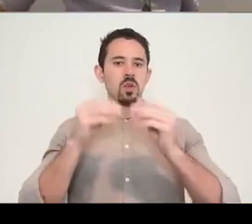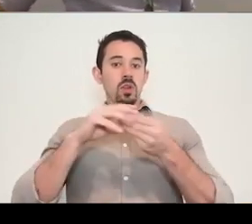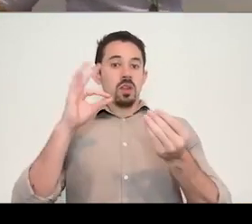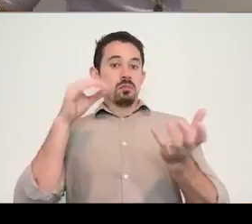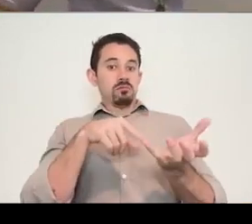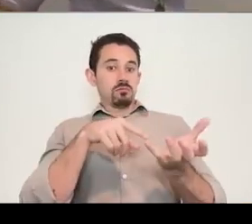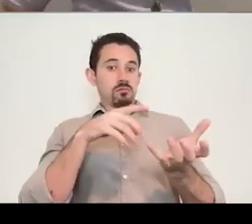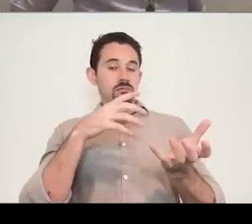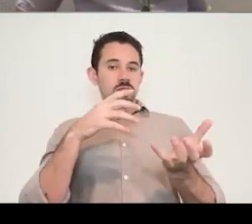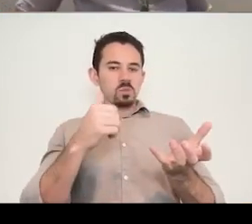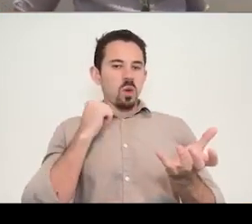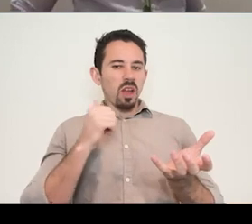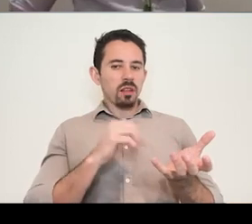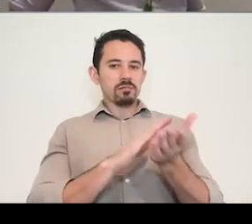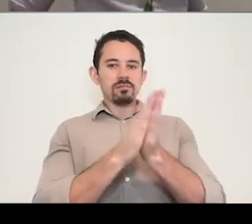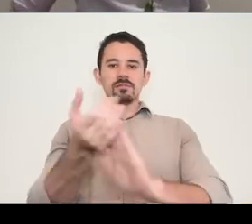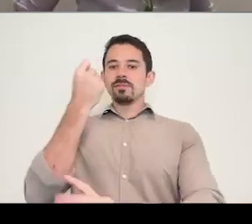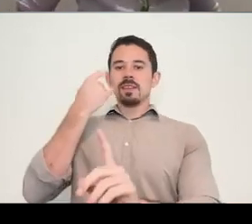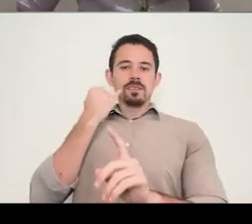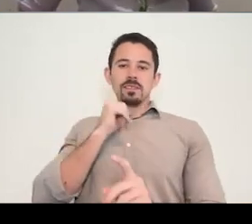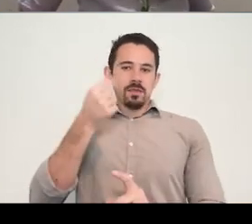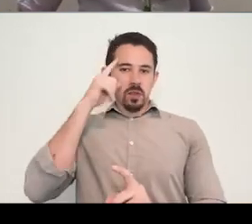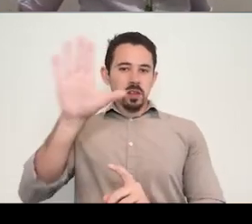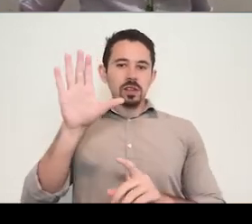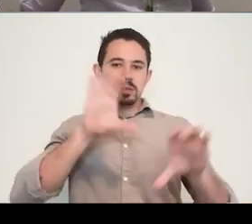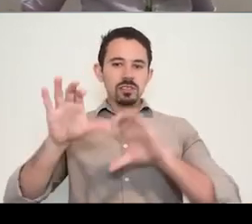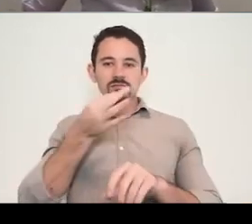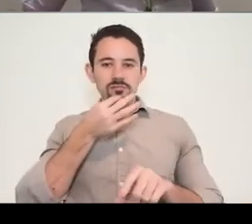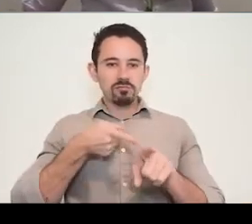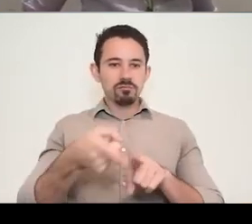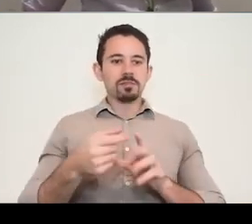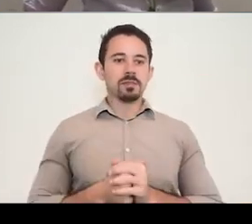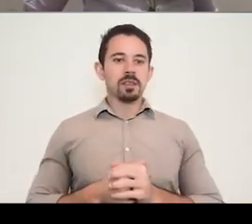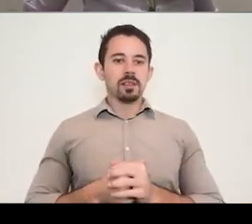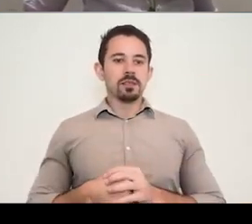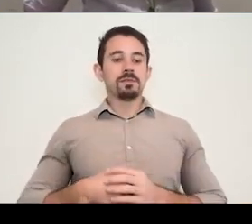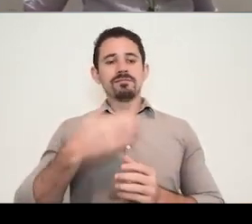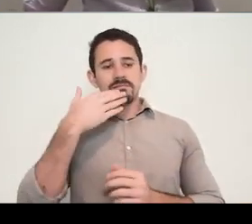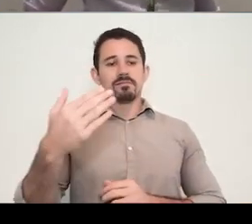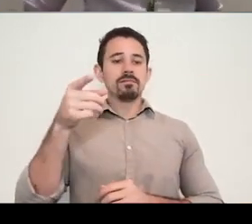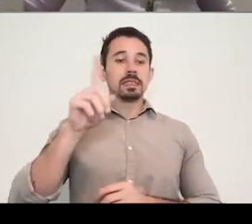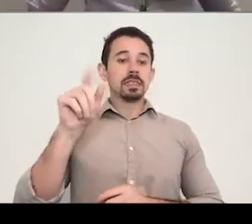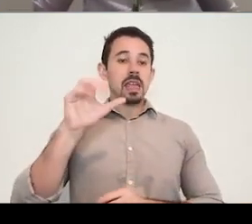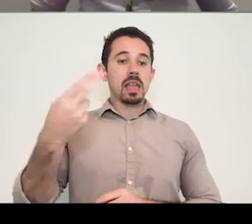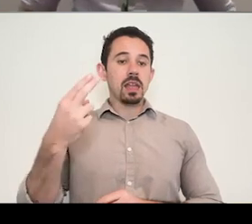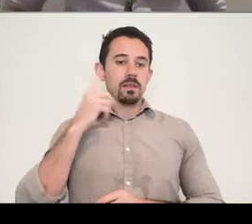without your chemistry expertise. I also thank Zach for his enzymology enthusiasm and Greg Wasney